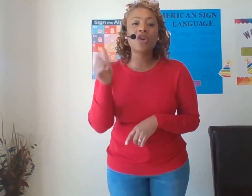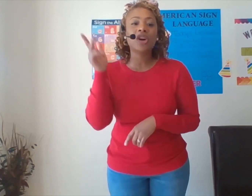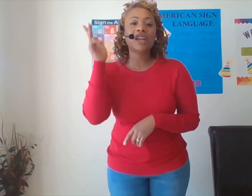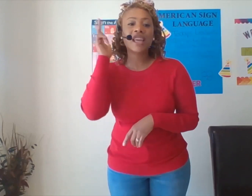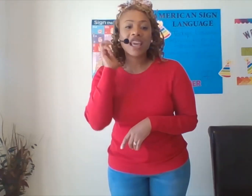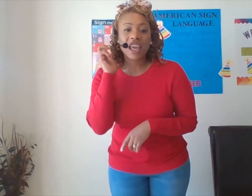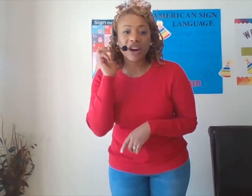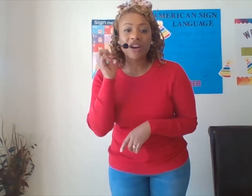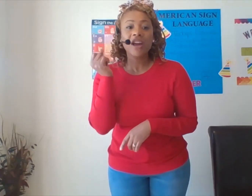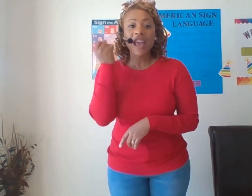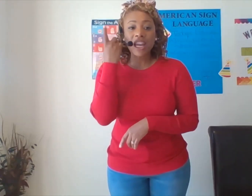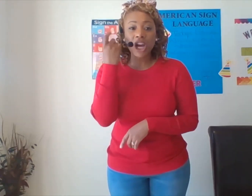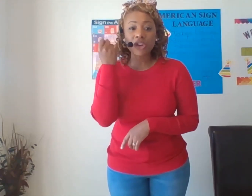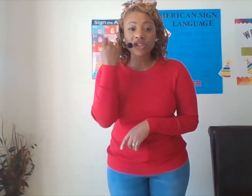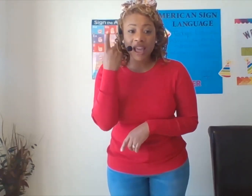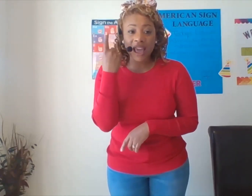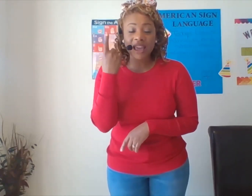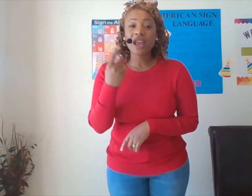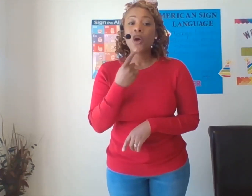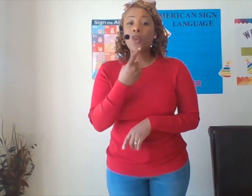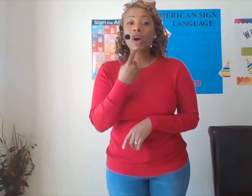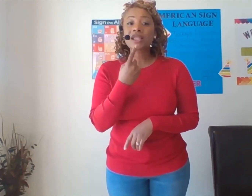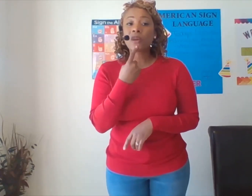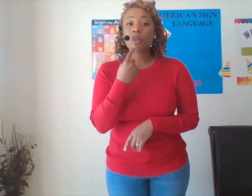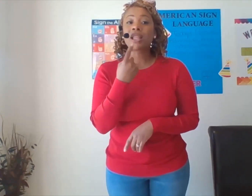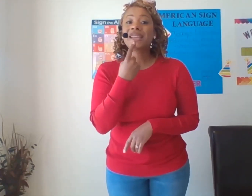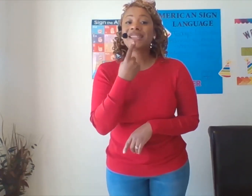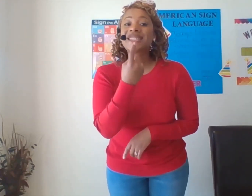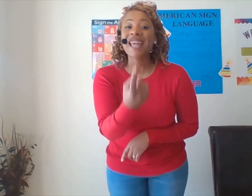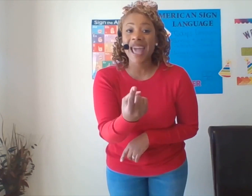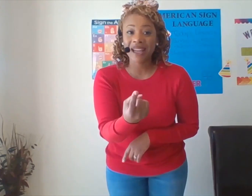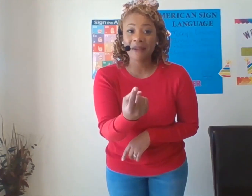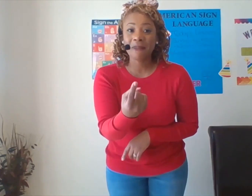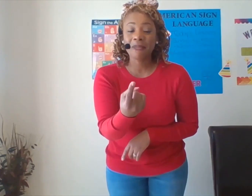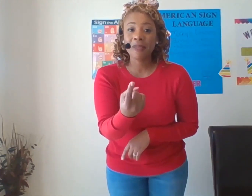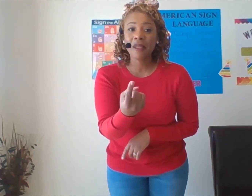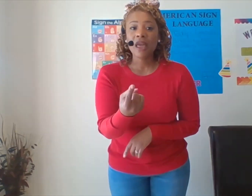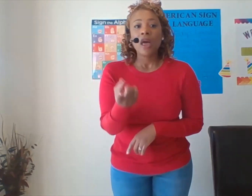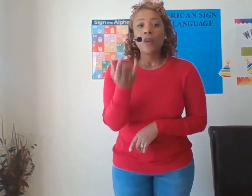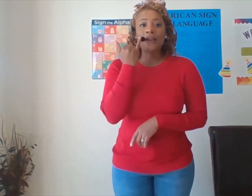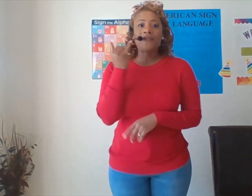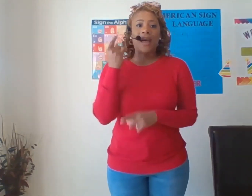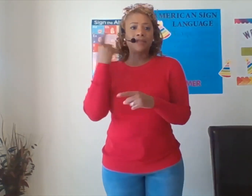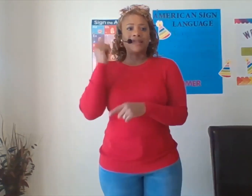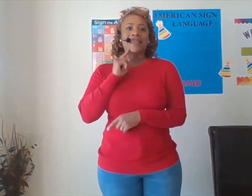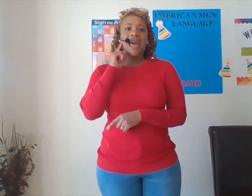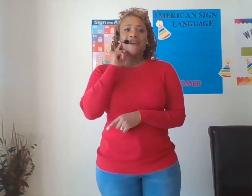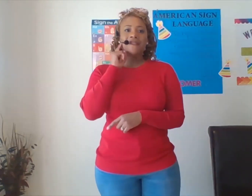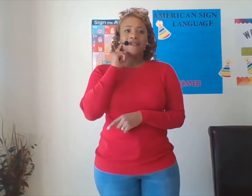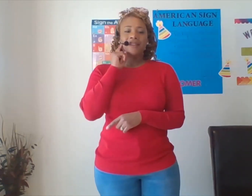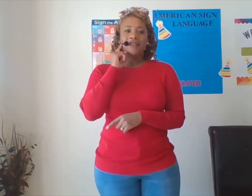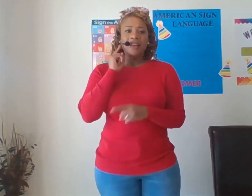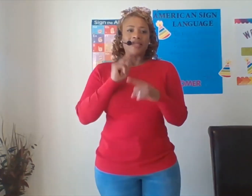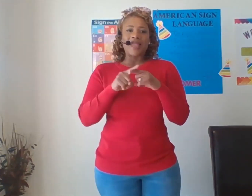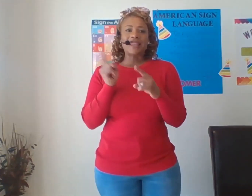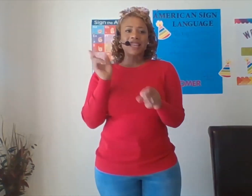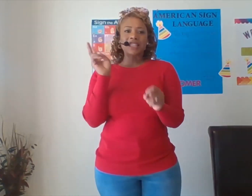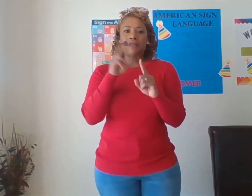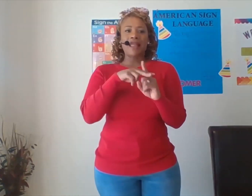could hear and understand what someone said well if I'm deaf that doesn't apply